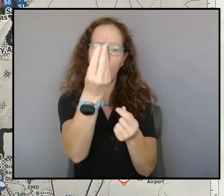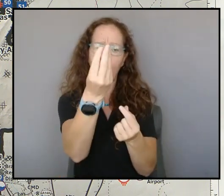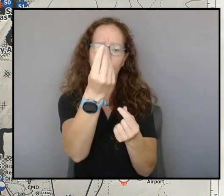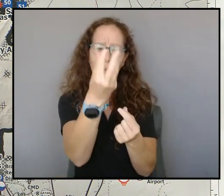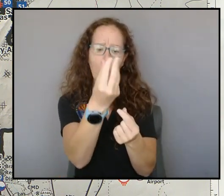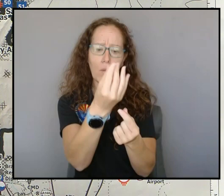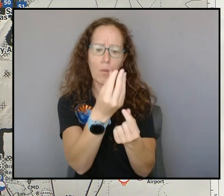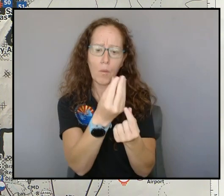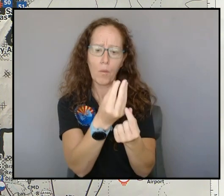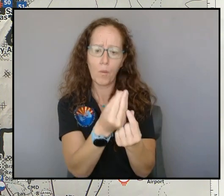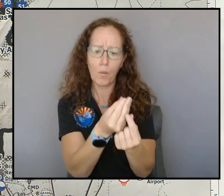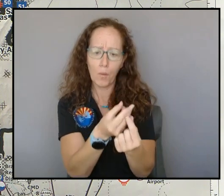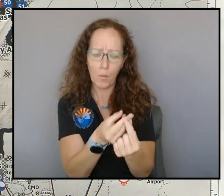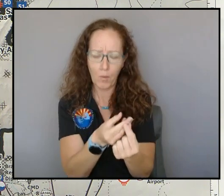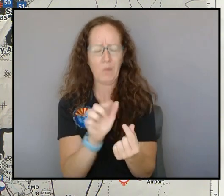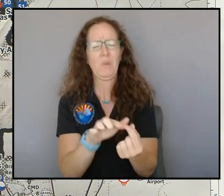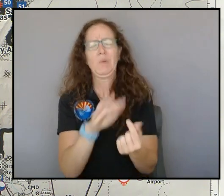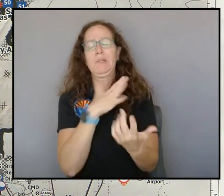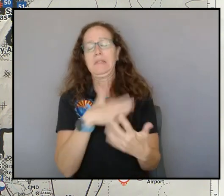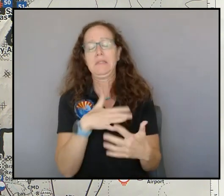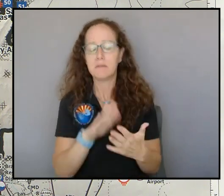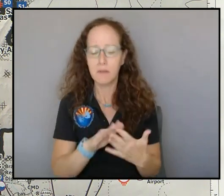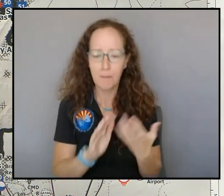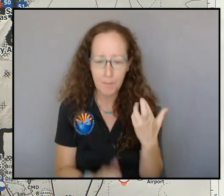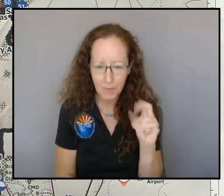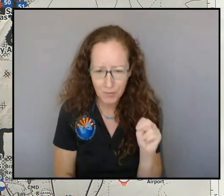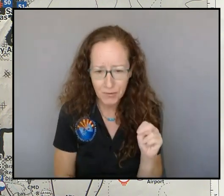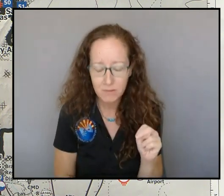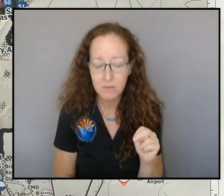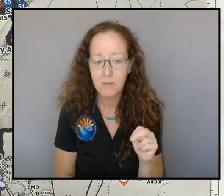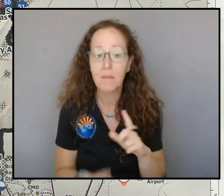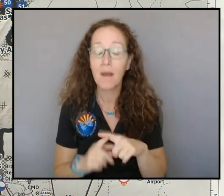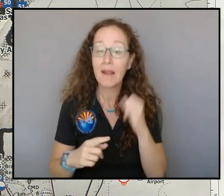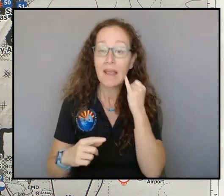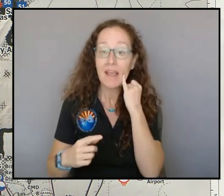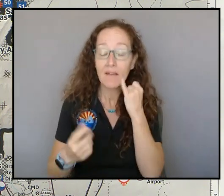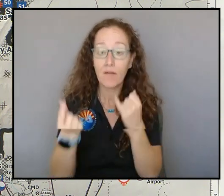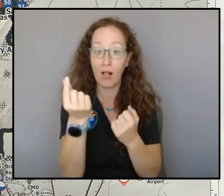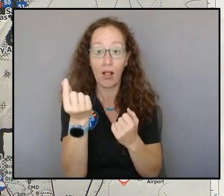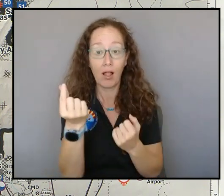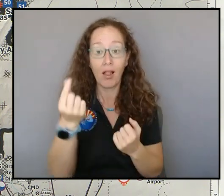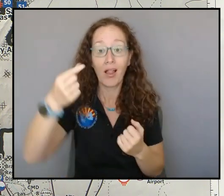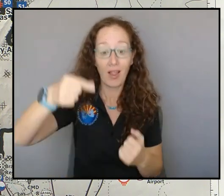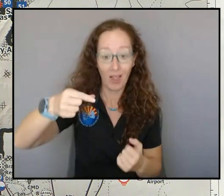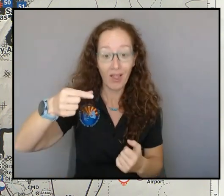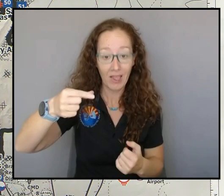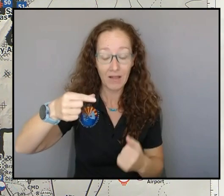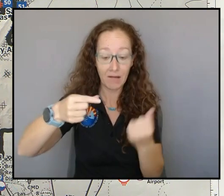with that flame head being up. Now, you take that same match and you light it, and you hold it sideways and you allow that